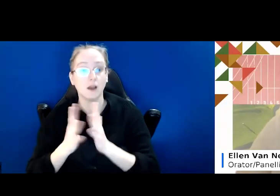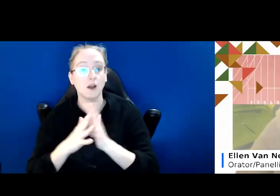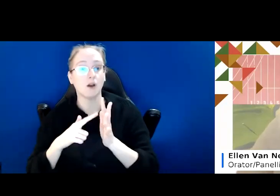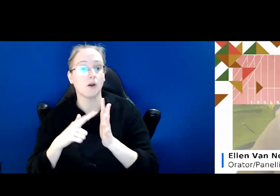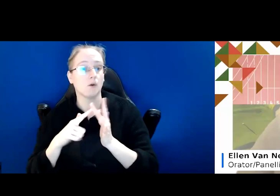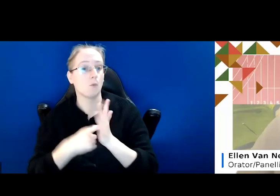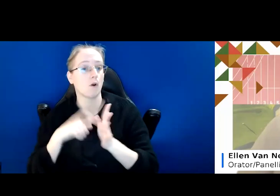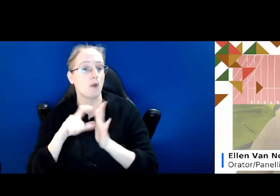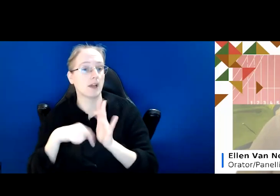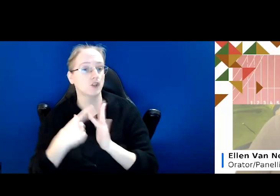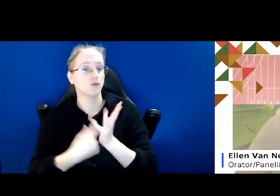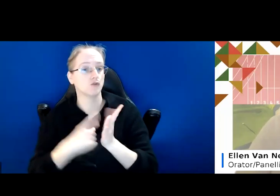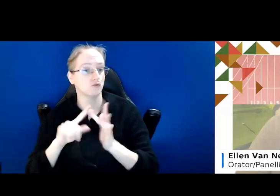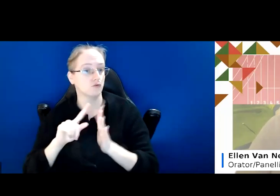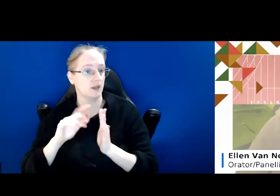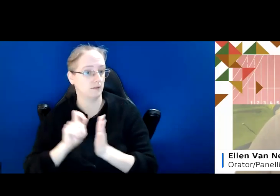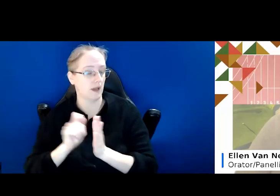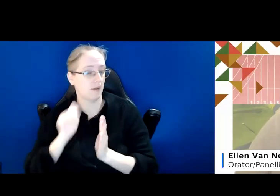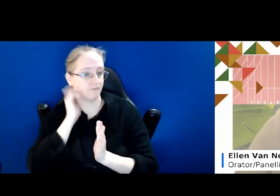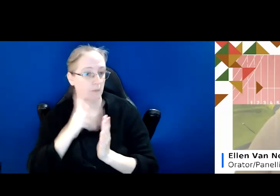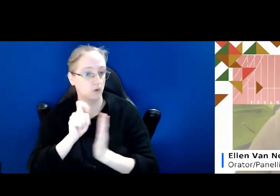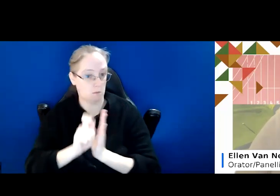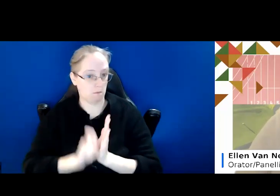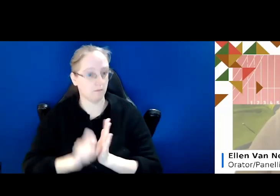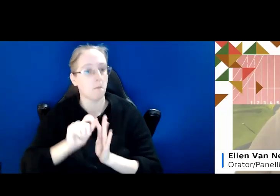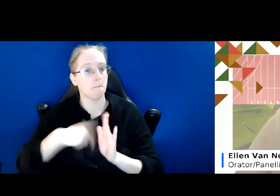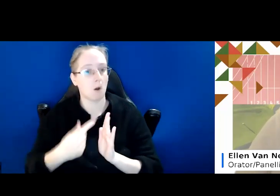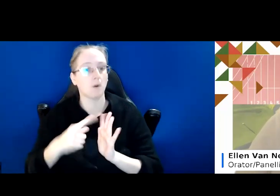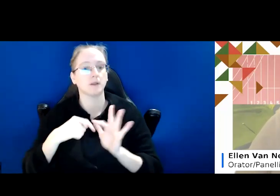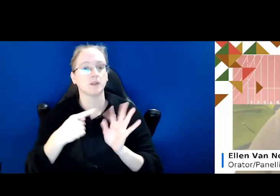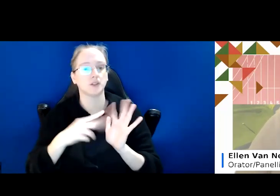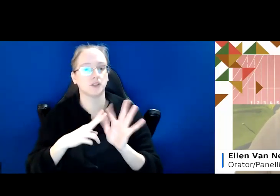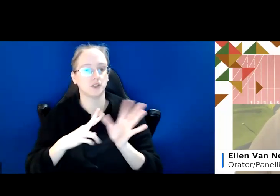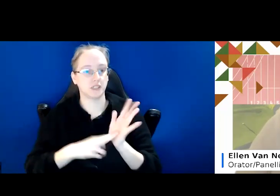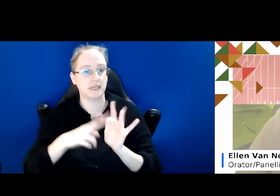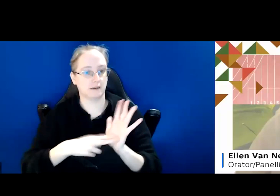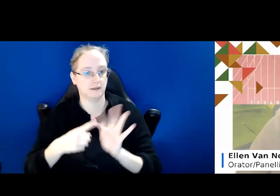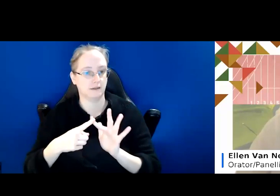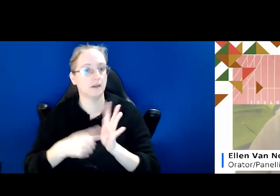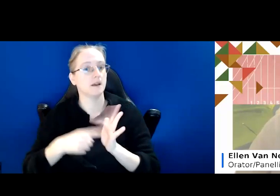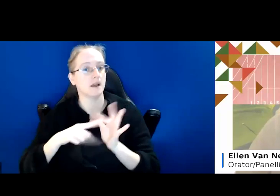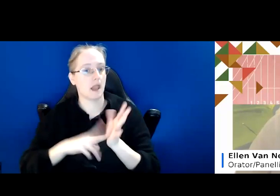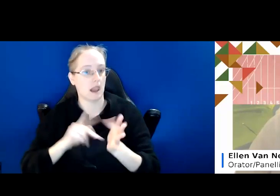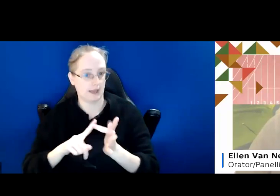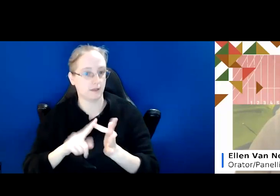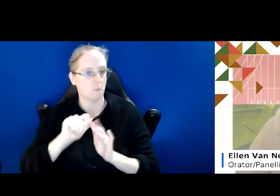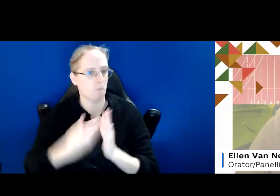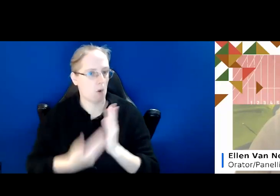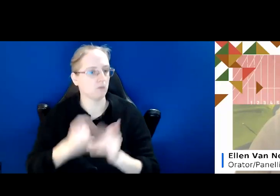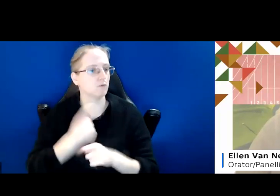poem about rugby league whitefellas, where Janine says